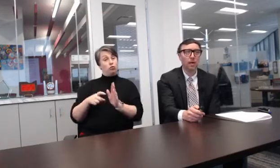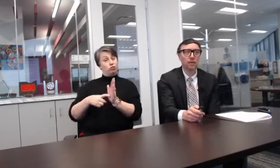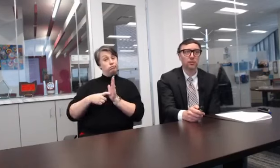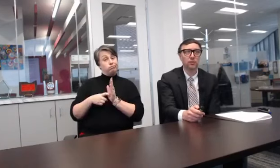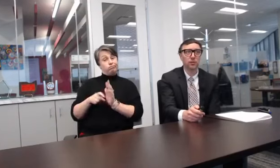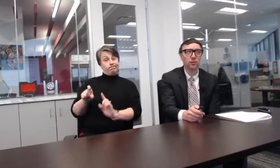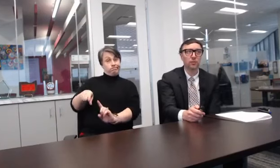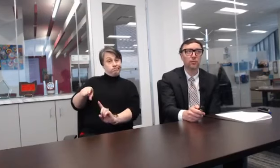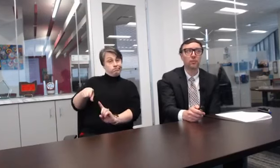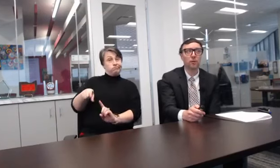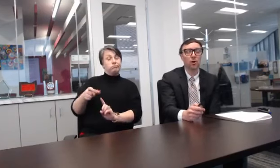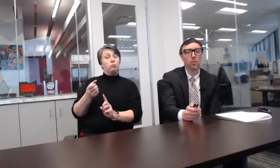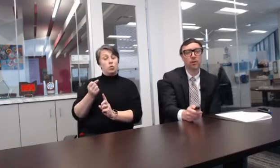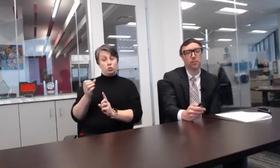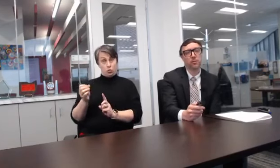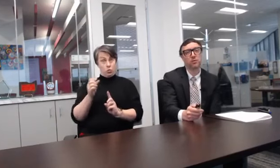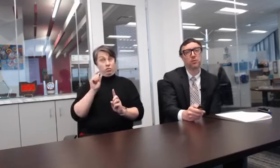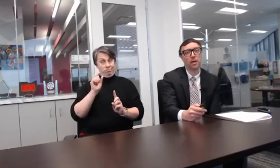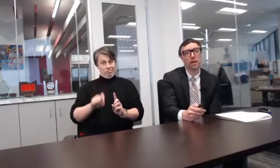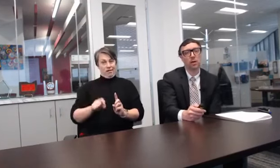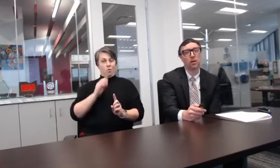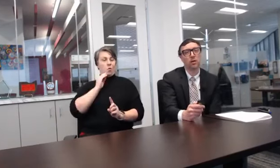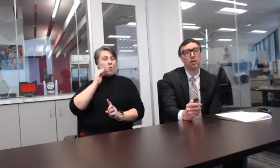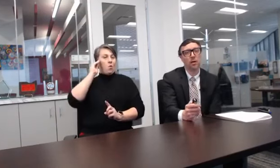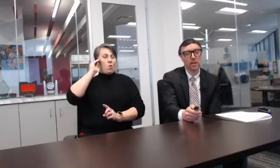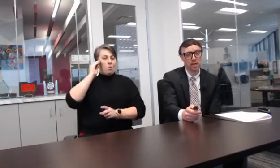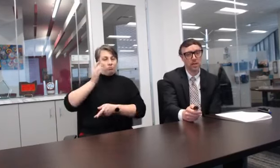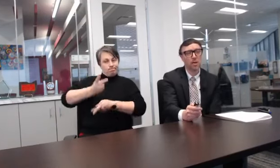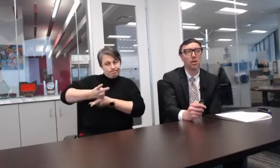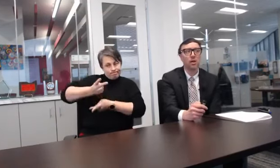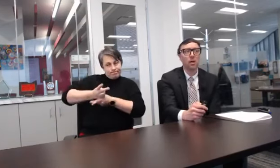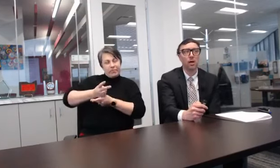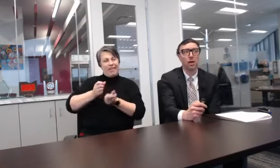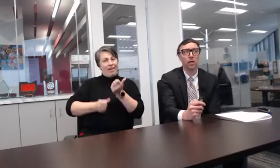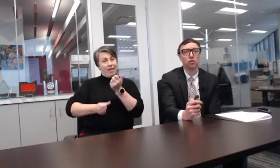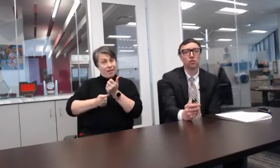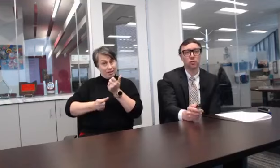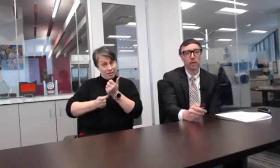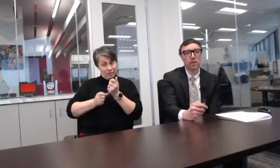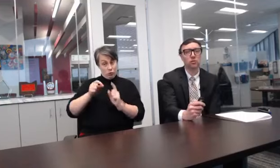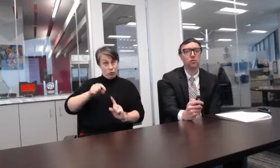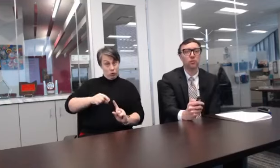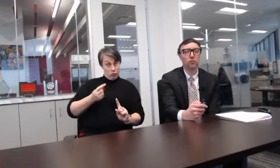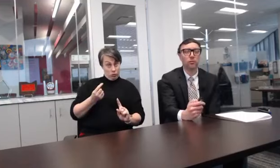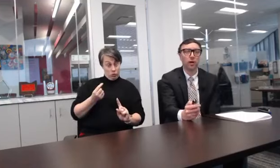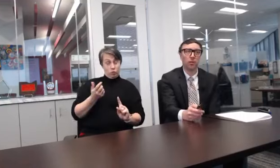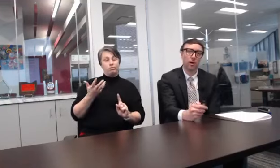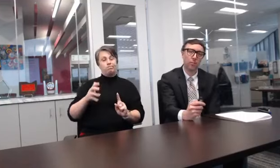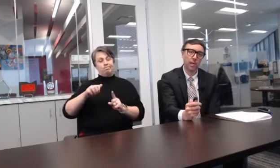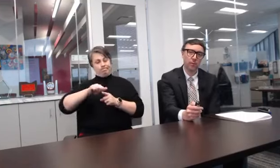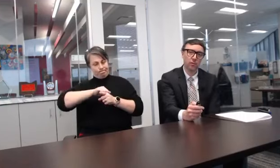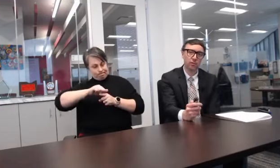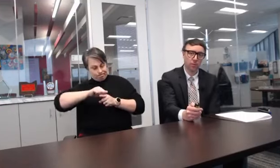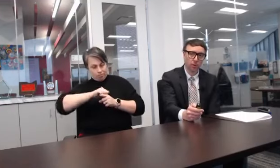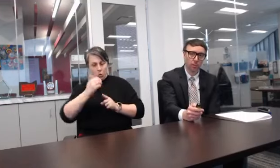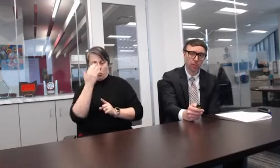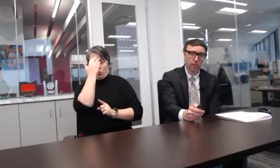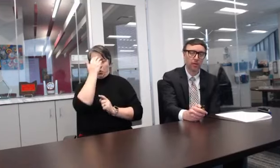and so the homemaker personal care team is trained to follow a behavior support plan.